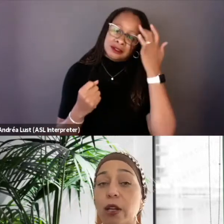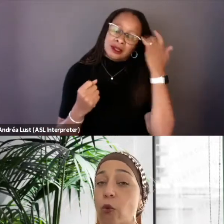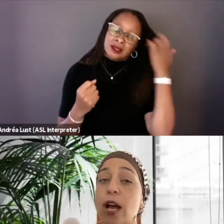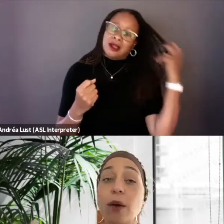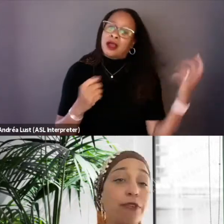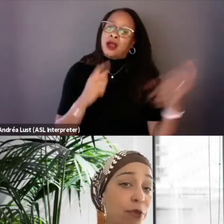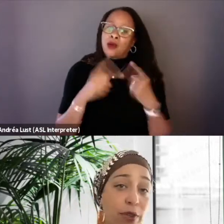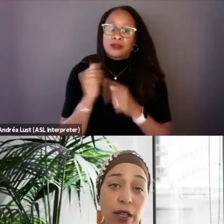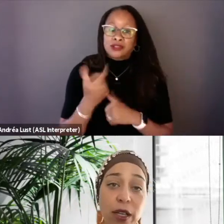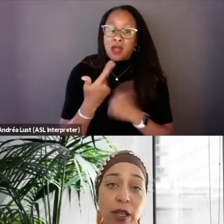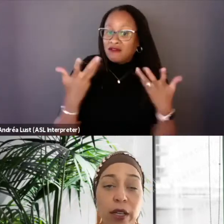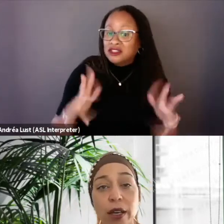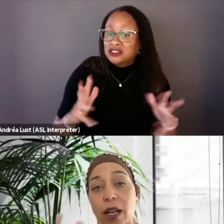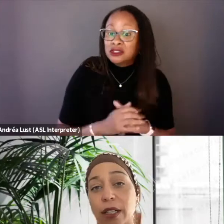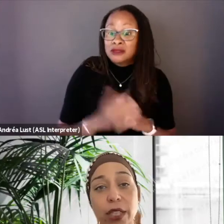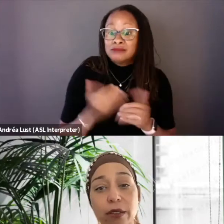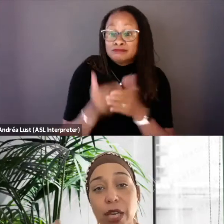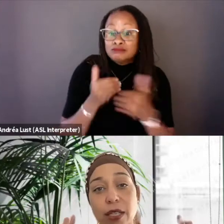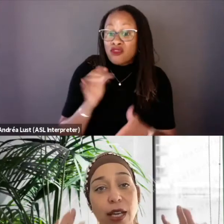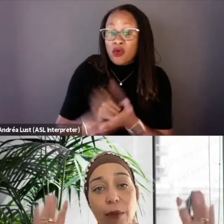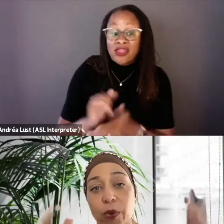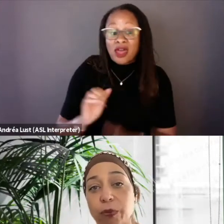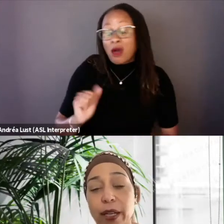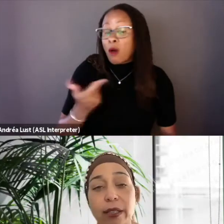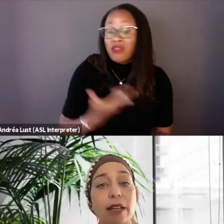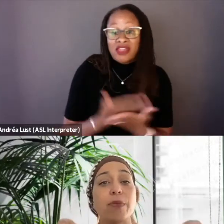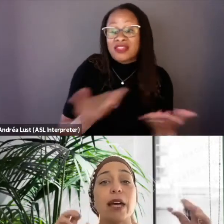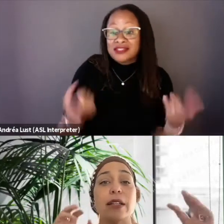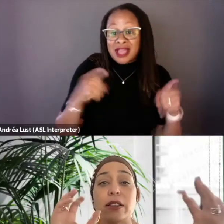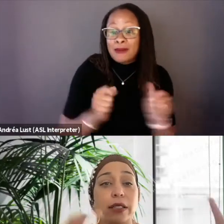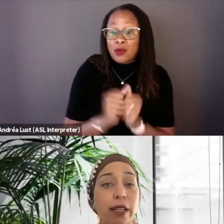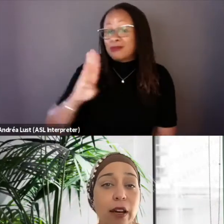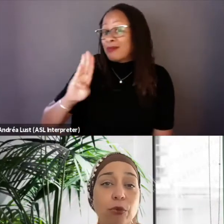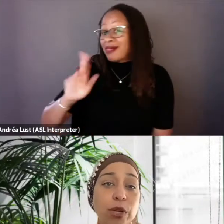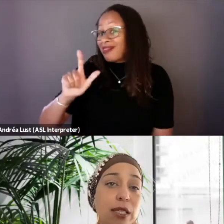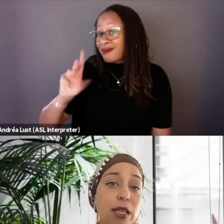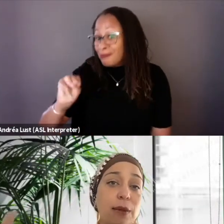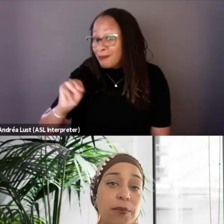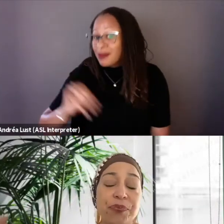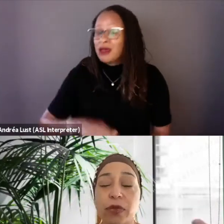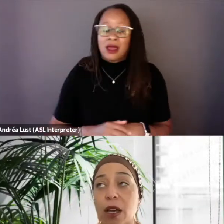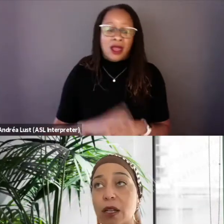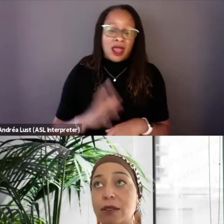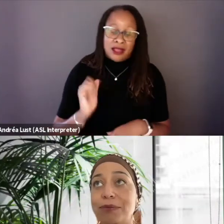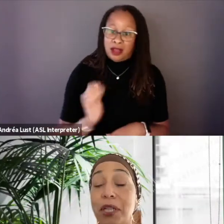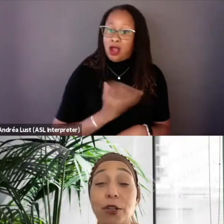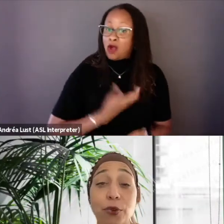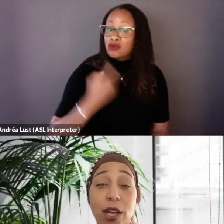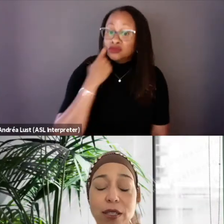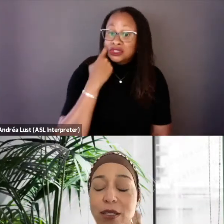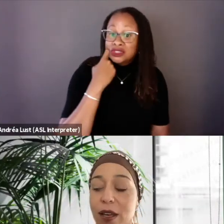And well before all of the things that happened with black lives matter and our recent unrest,